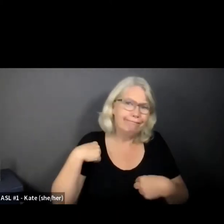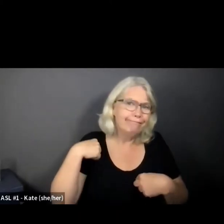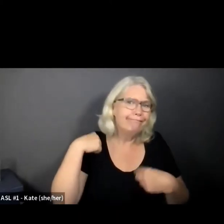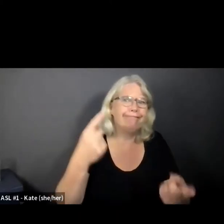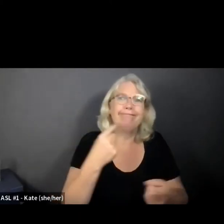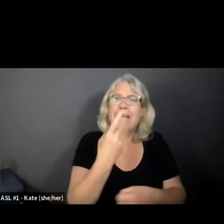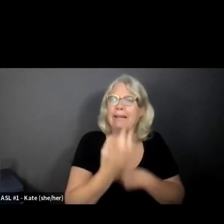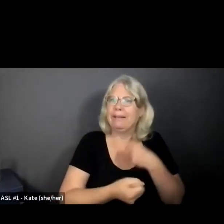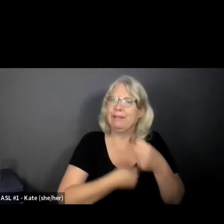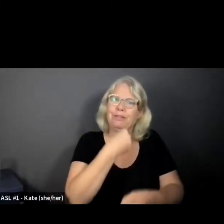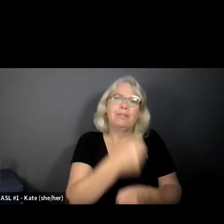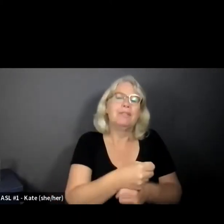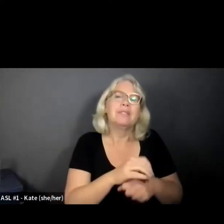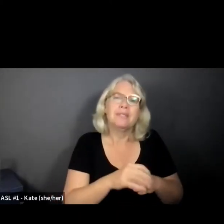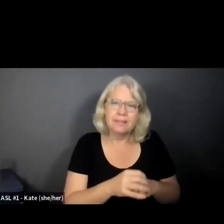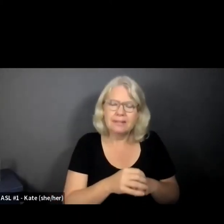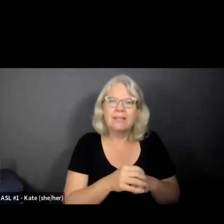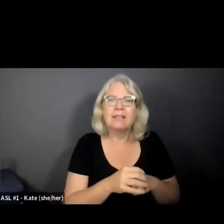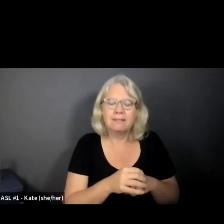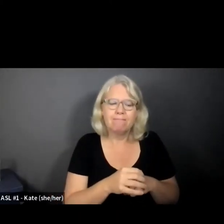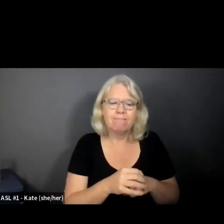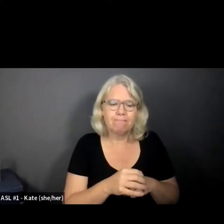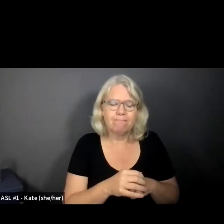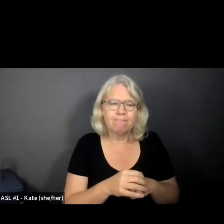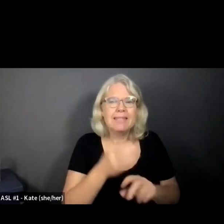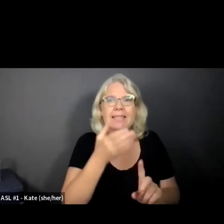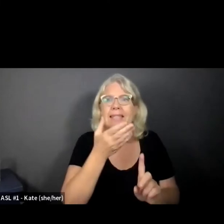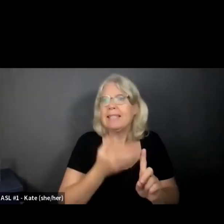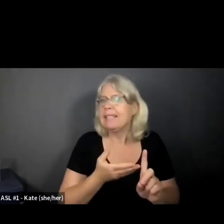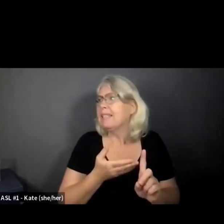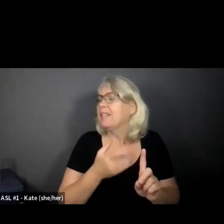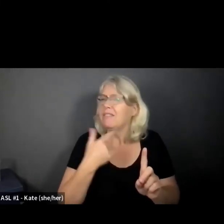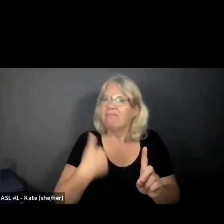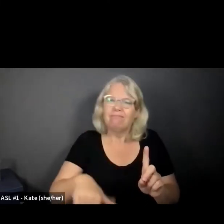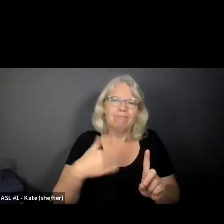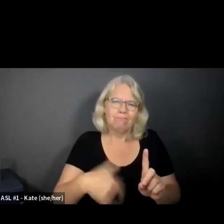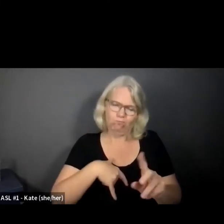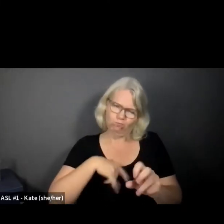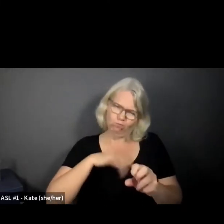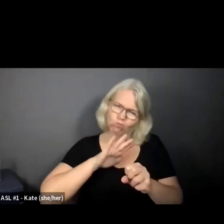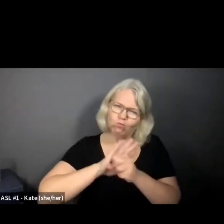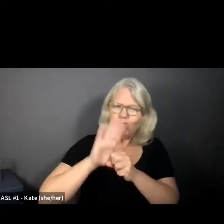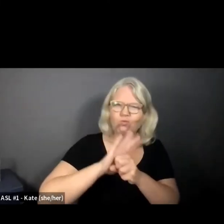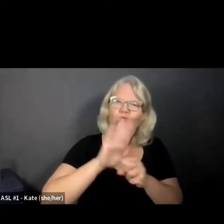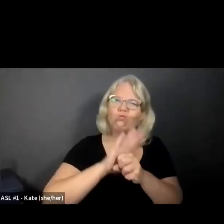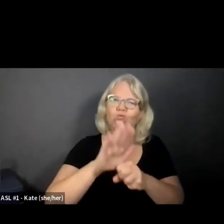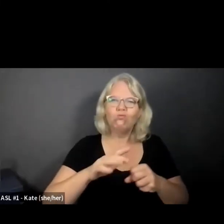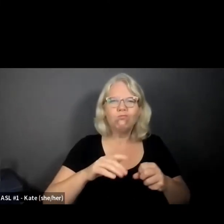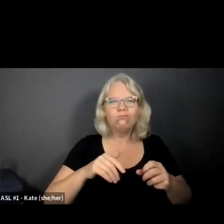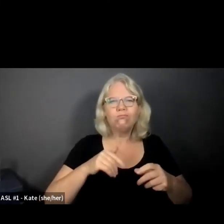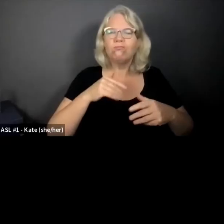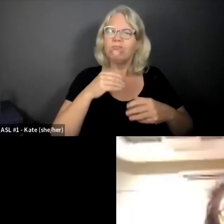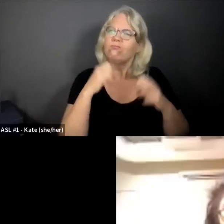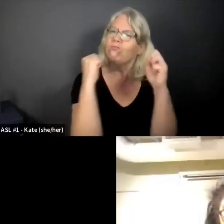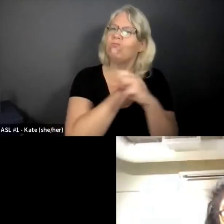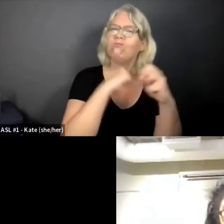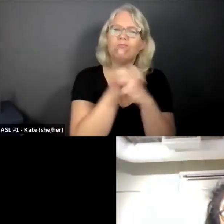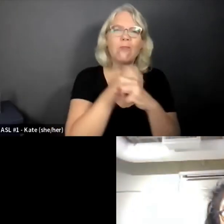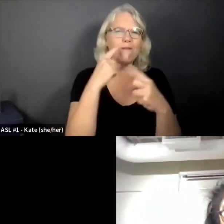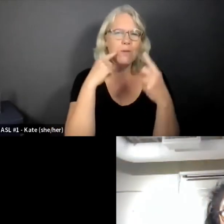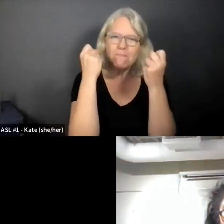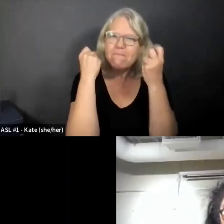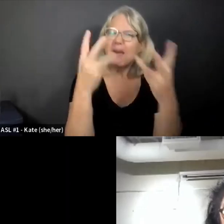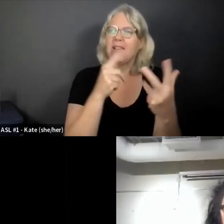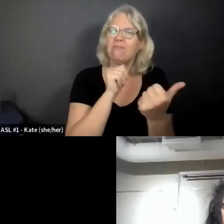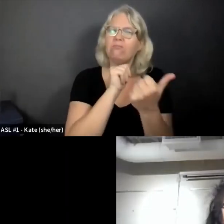AND HE WAS A VOCAL AND FIERCE ADVOCATE IN THE MANY ADVOCACIES HE WOULD TAKE ON.